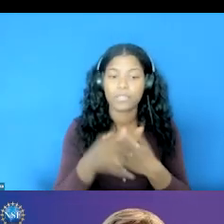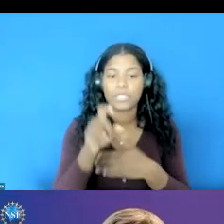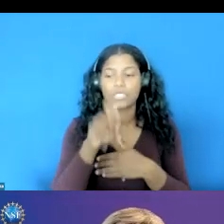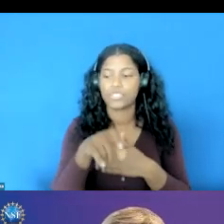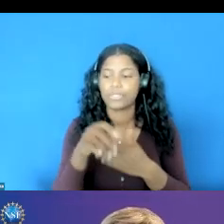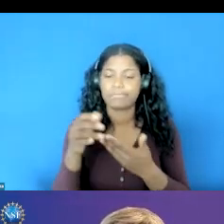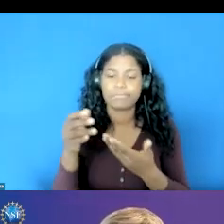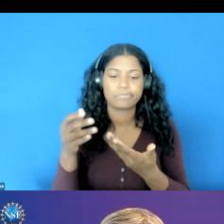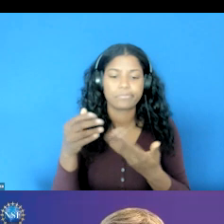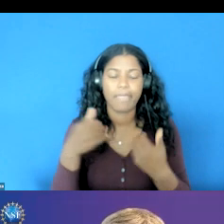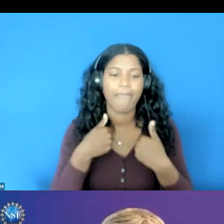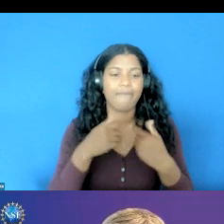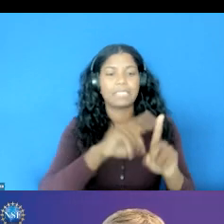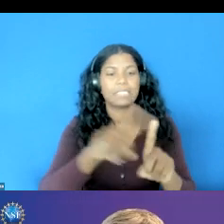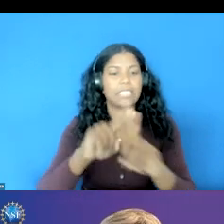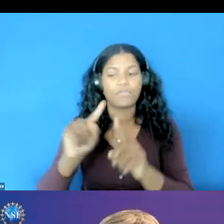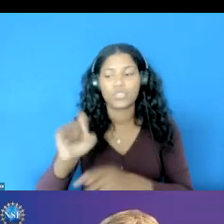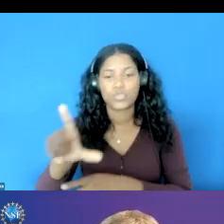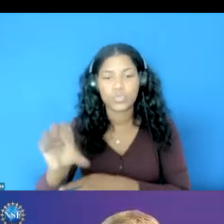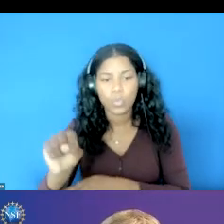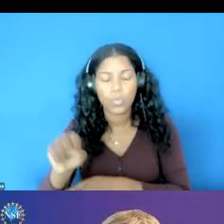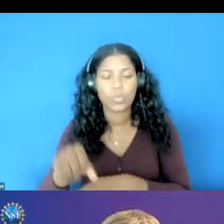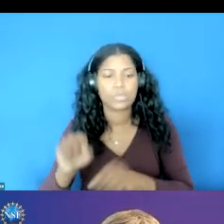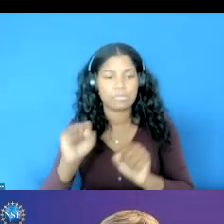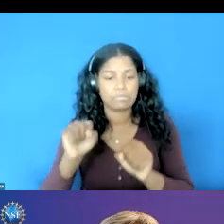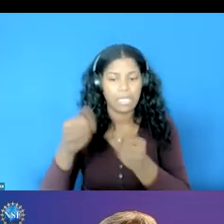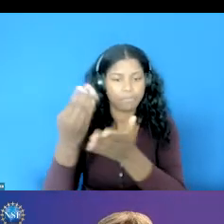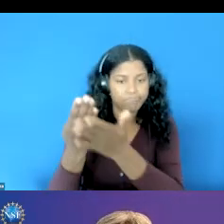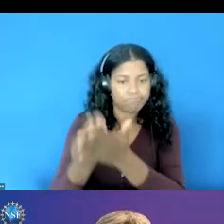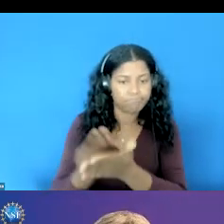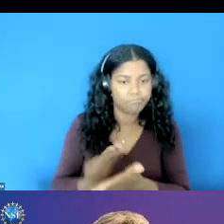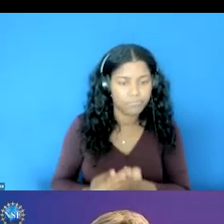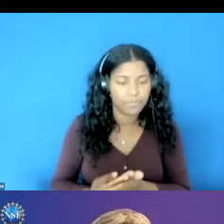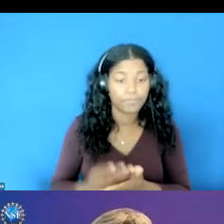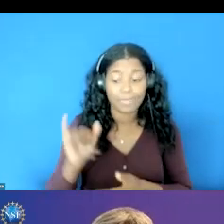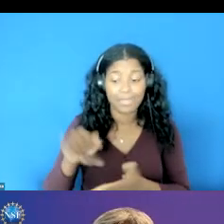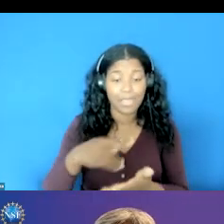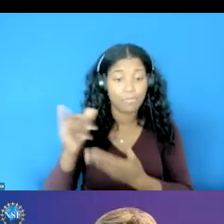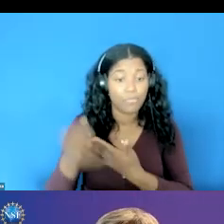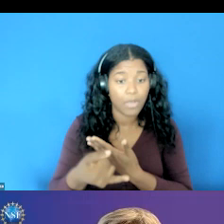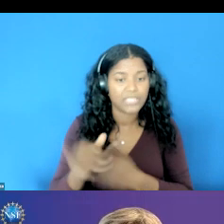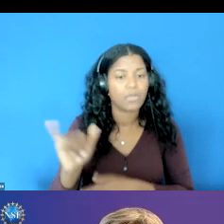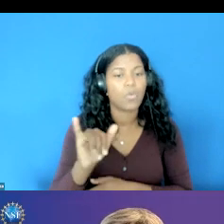from different biological sub-disciplines to bear on the problem. And these projects must also train diverse cohorts